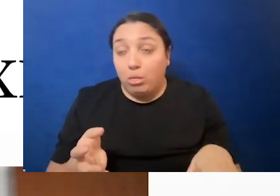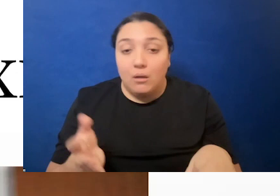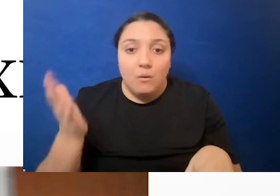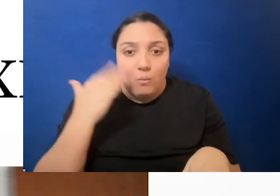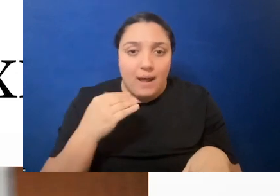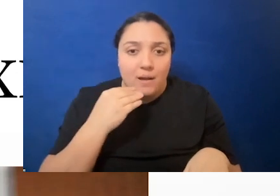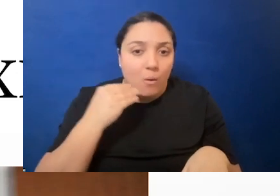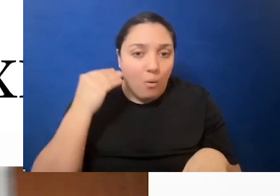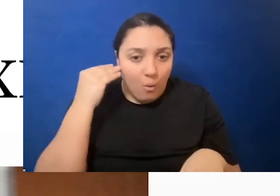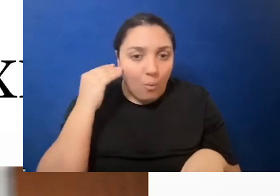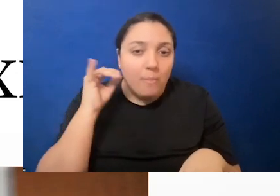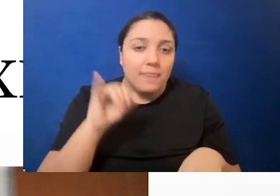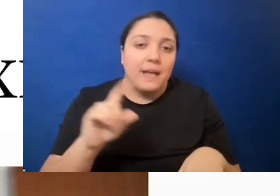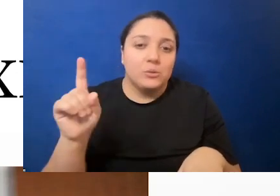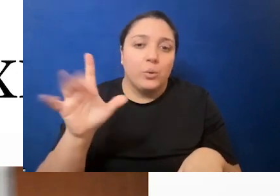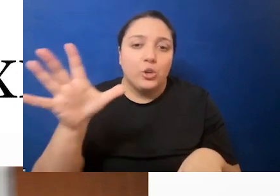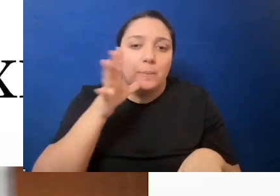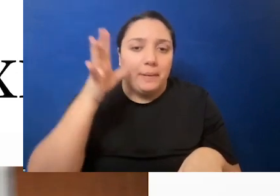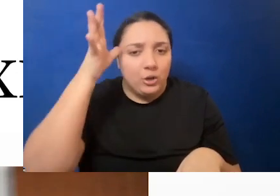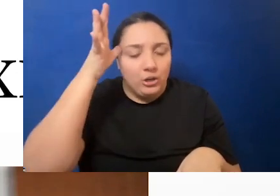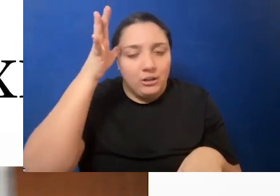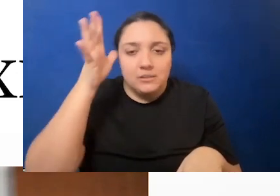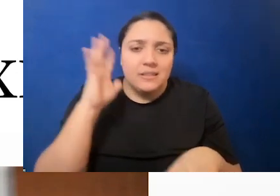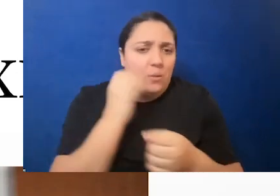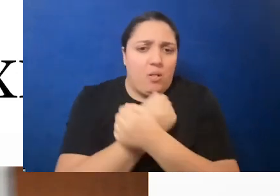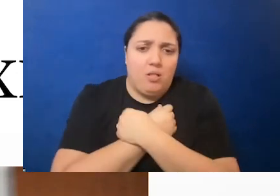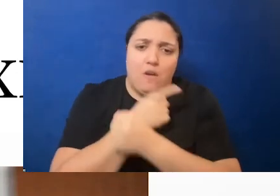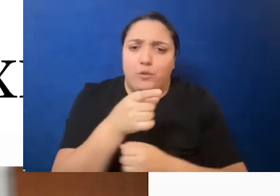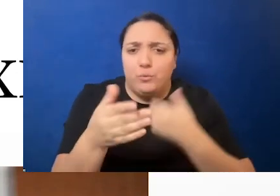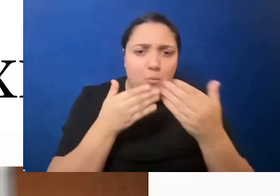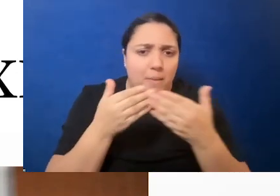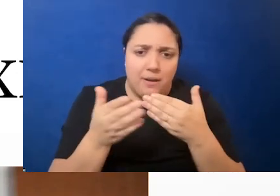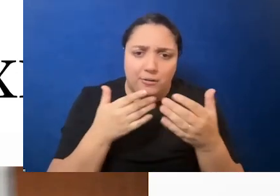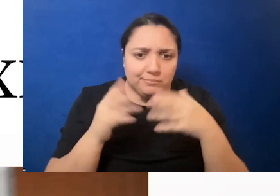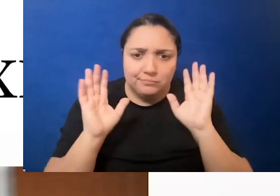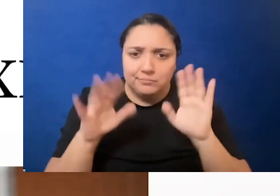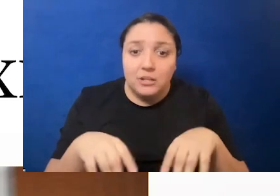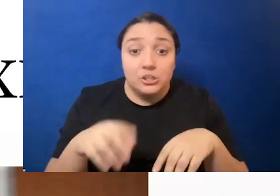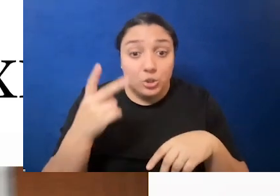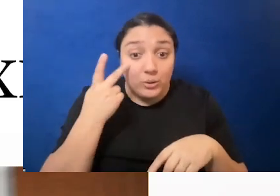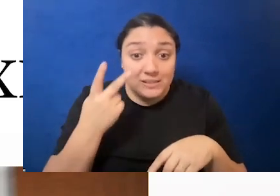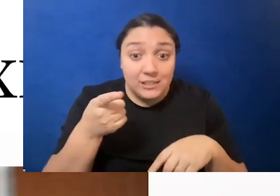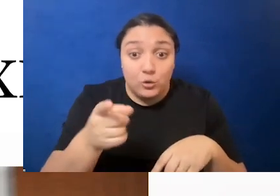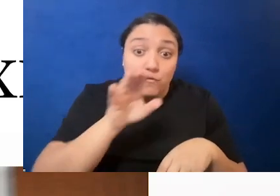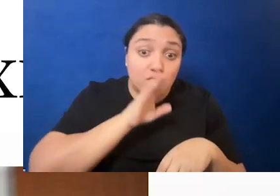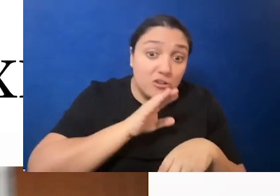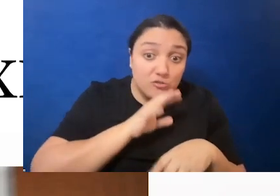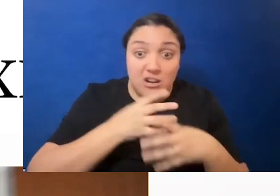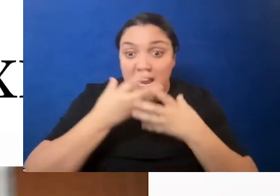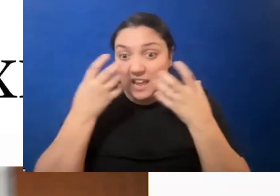TYPICALLY WHERE YOUR PARENTS ARE GOING TO LOVE YOU NO MATTER WHAT. IF THEY SEE THE FRUSTRATED ANGRY